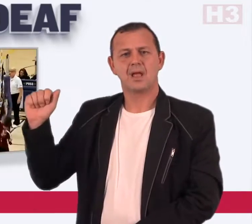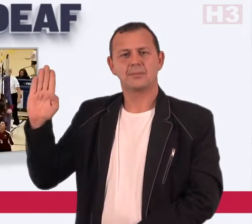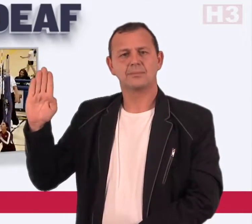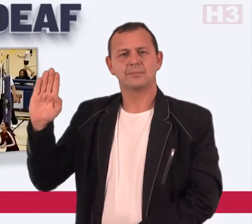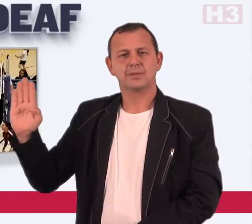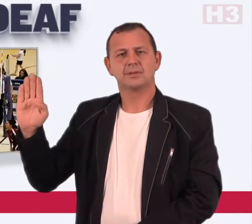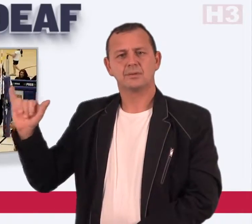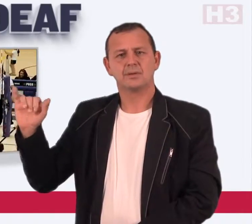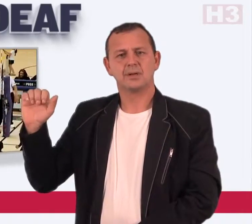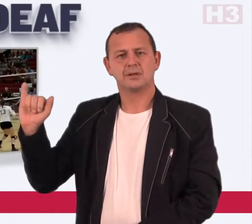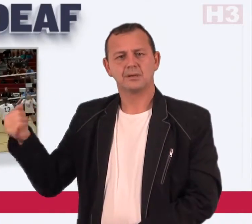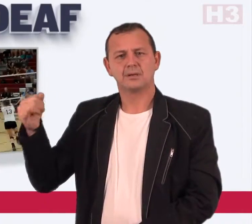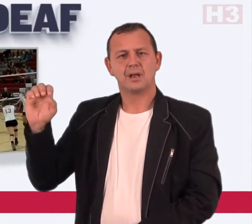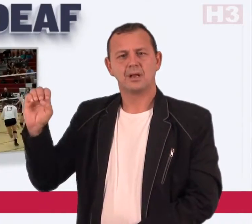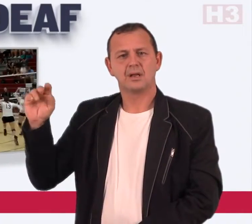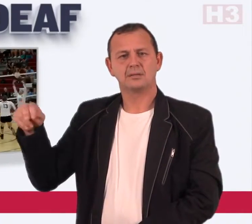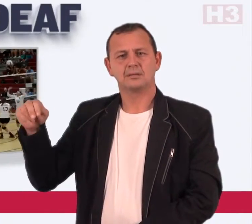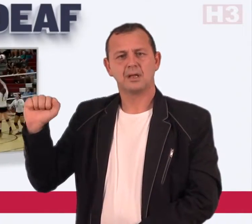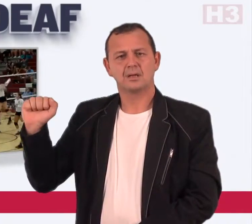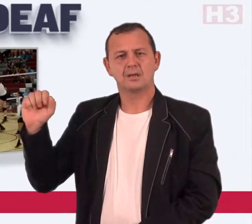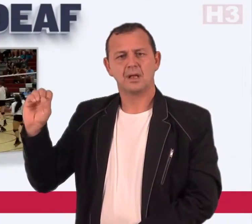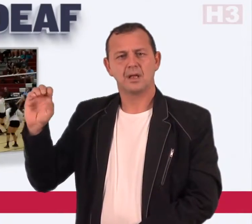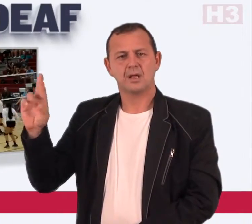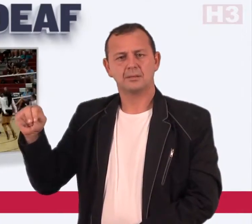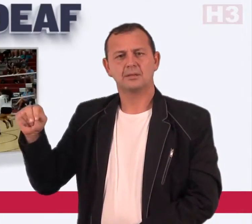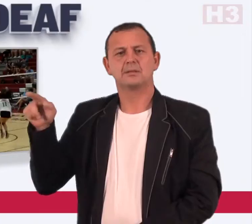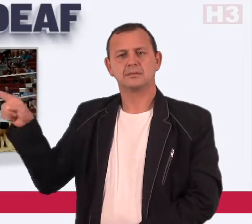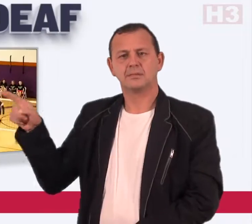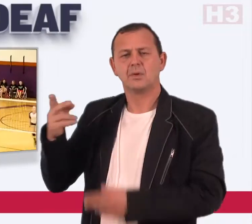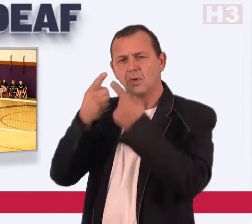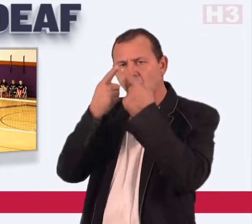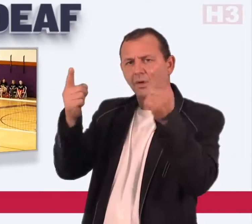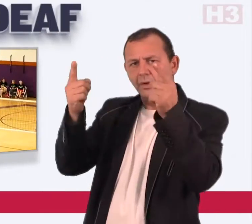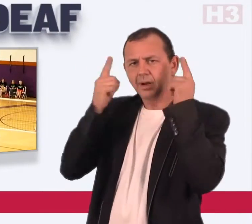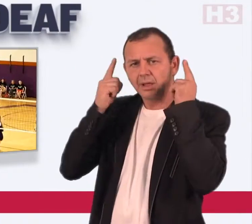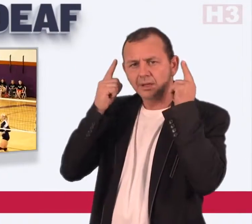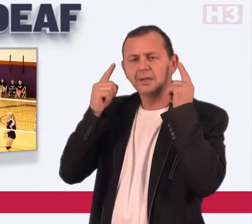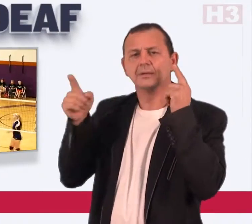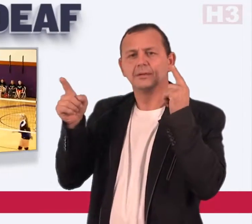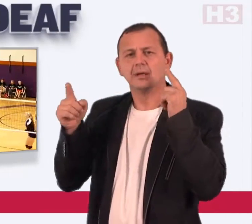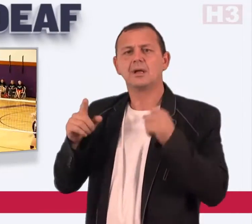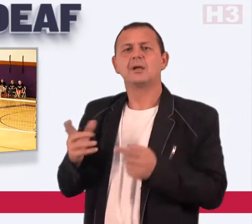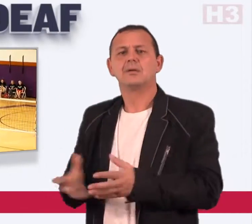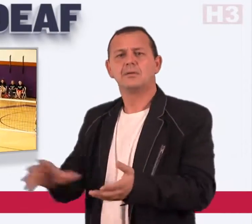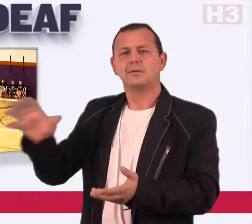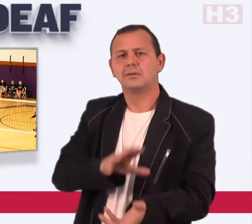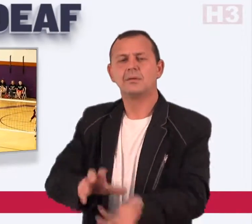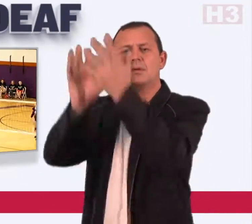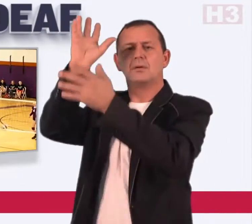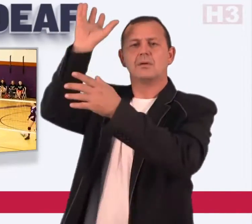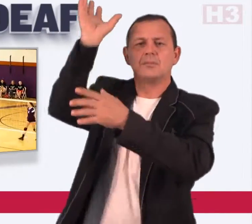Abby Jensen, a college sophomore volleyball player from